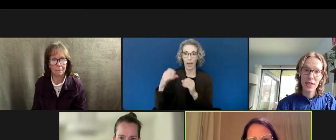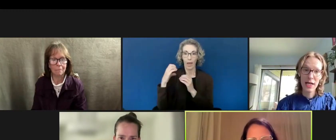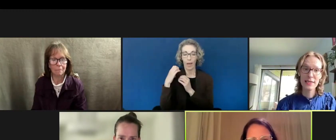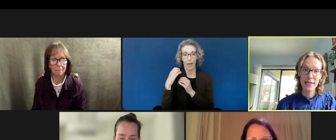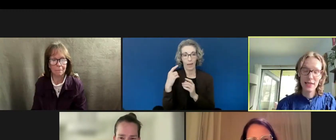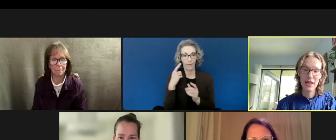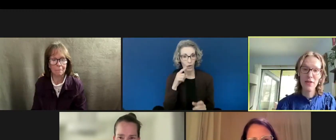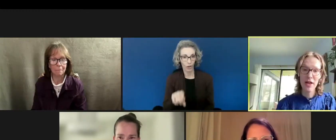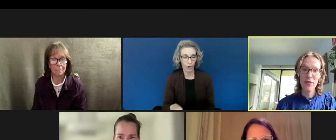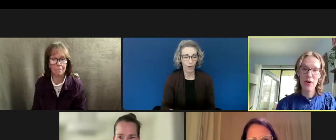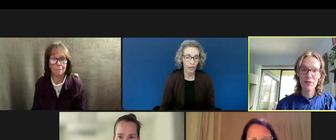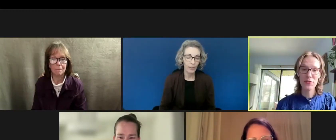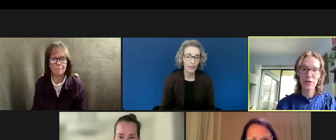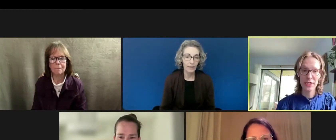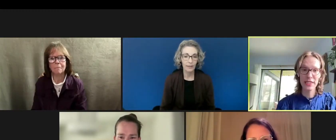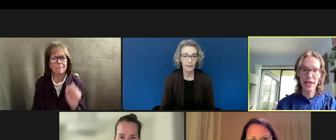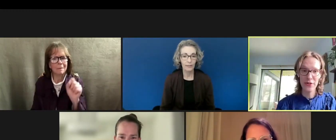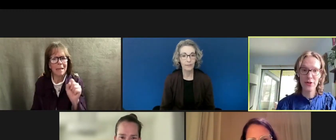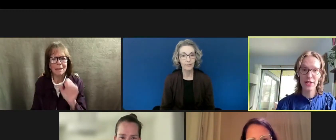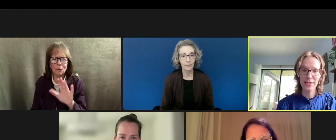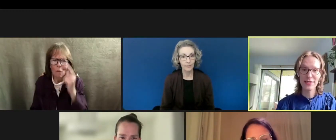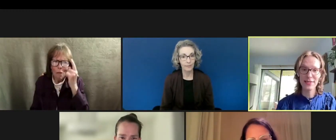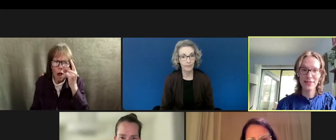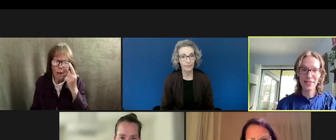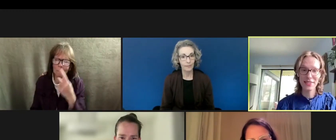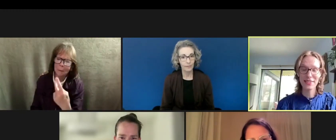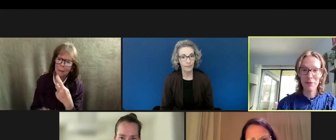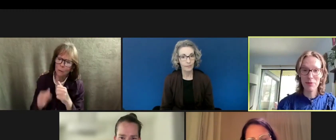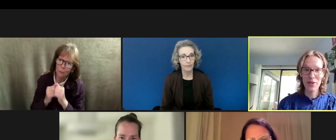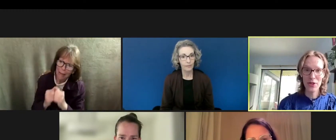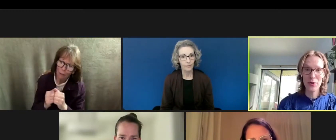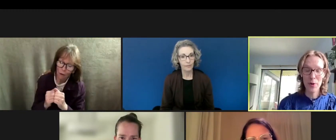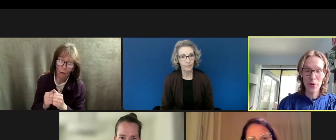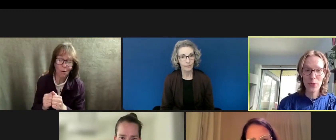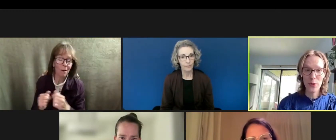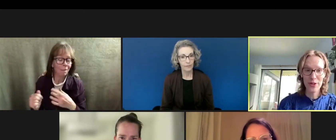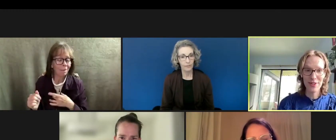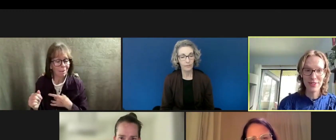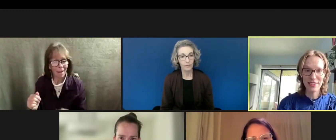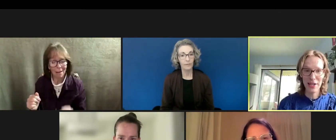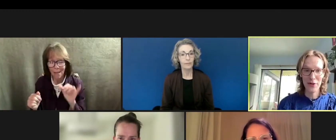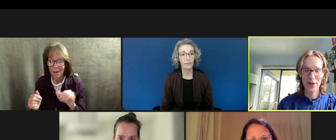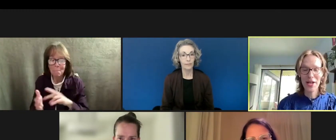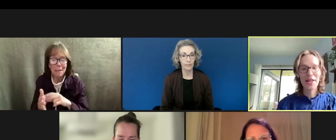Yes, I love that thought of doing it together, and this is this is something that you're both working on together.